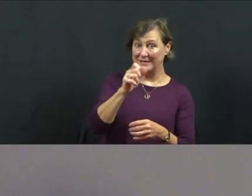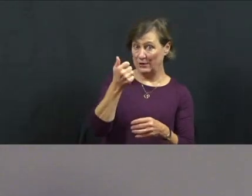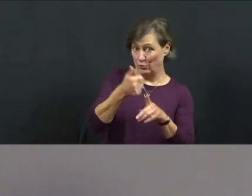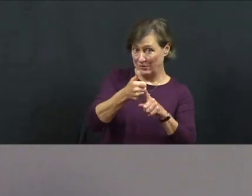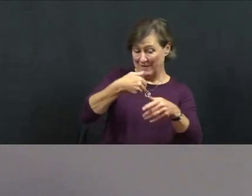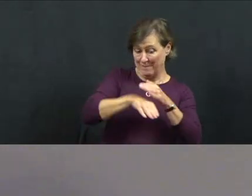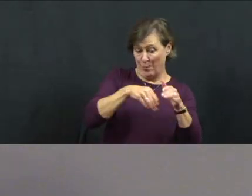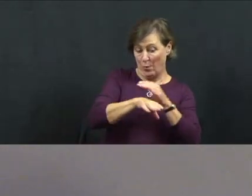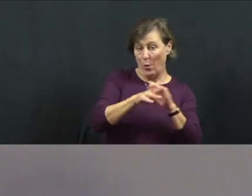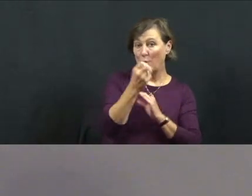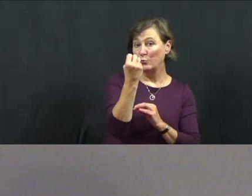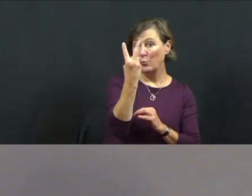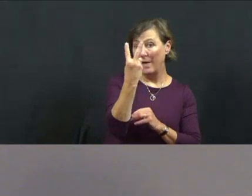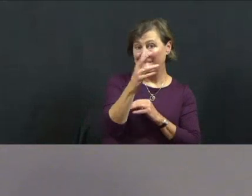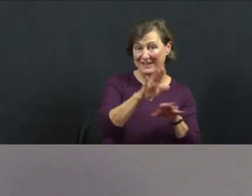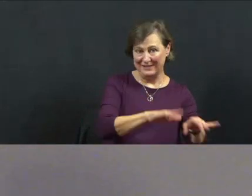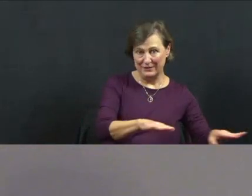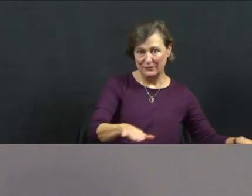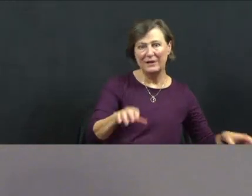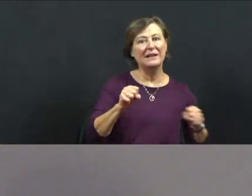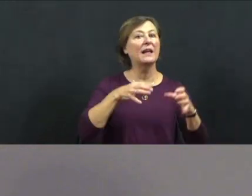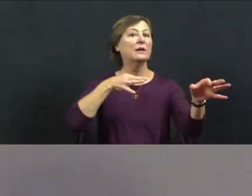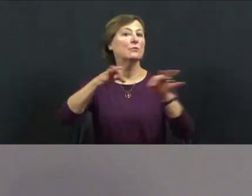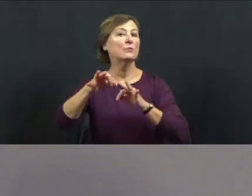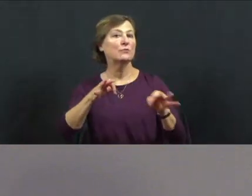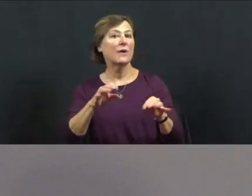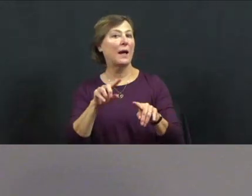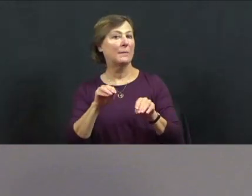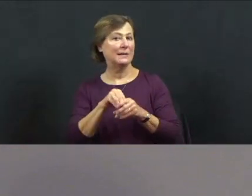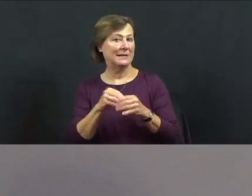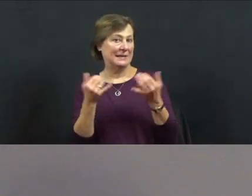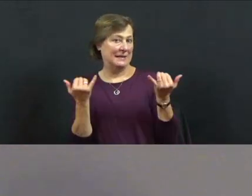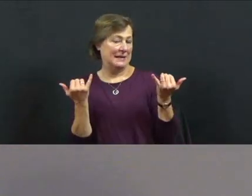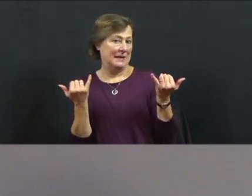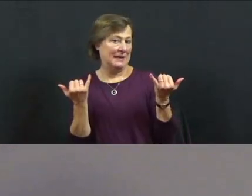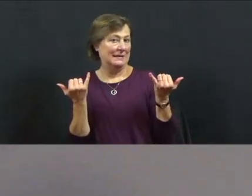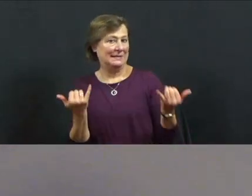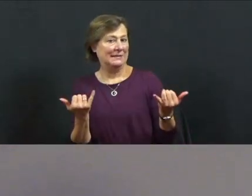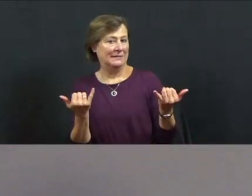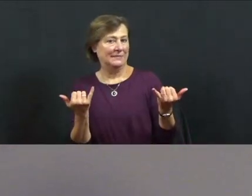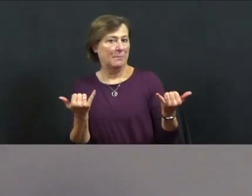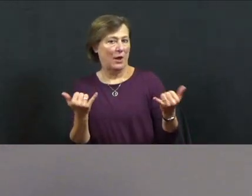could be described in modern day terms as a stay-at-home mom.